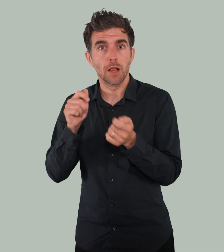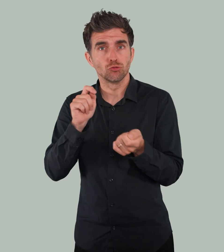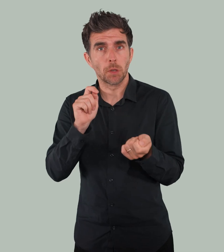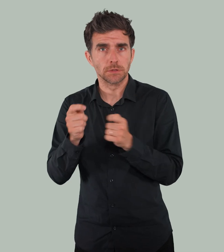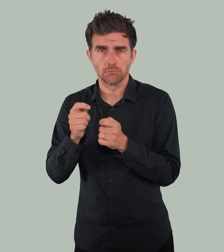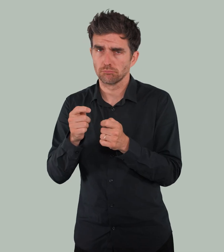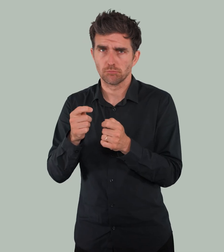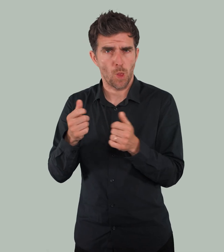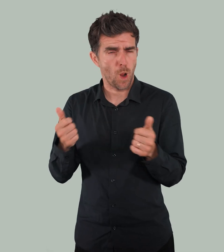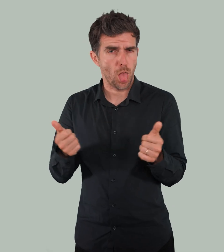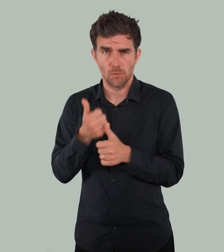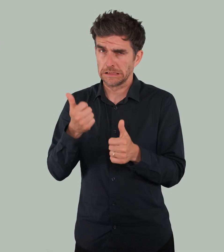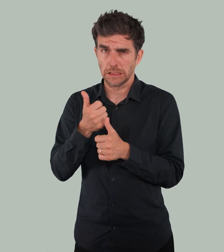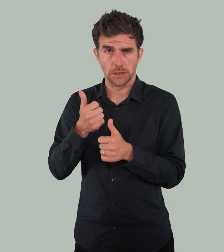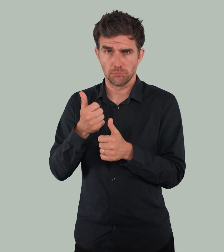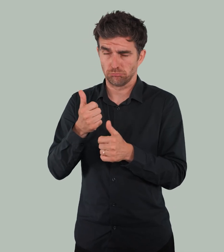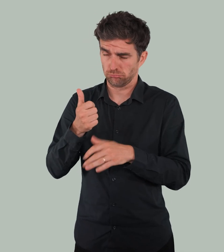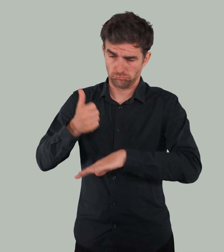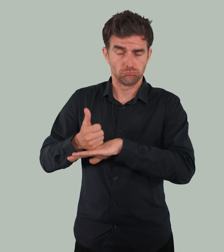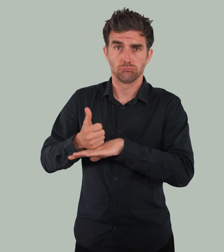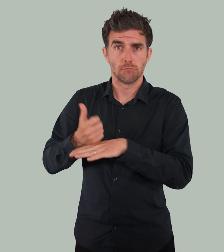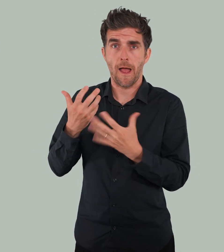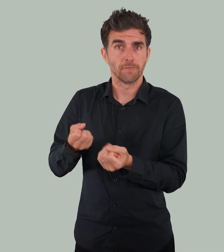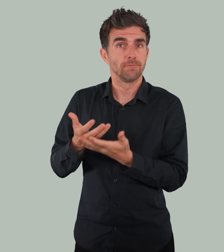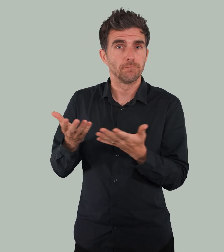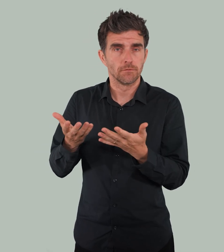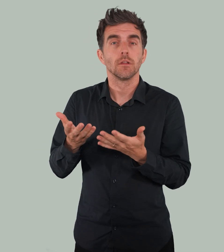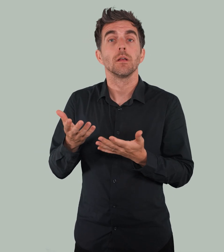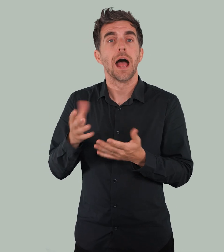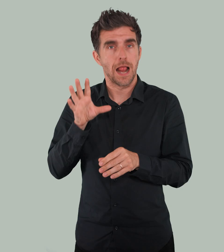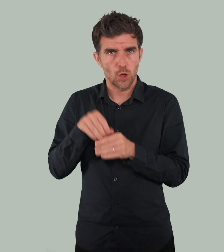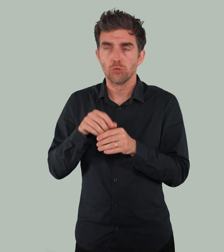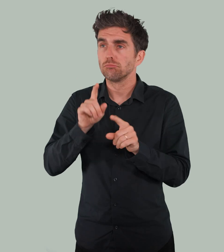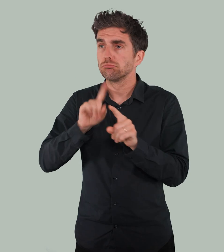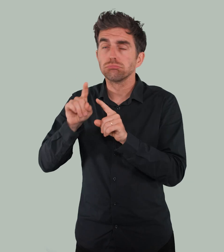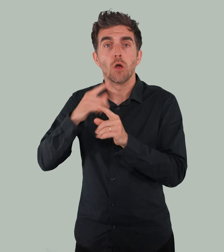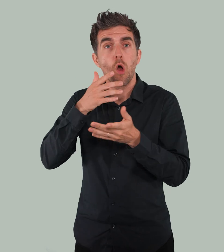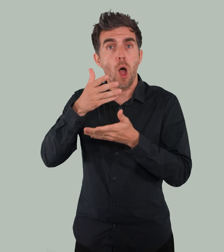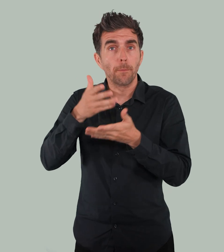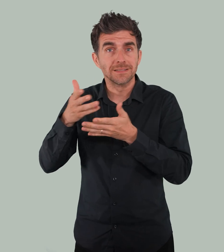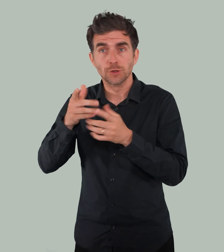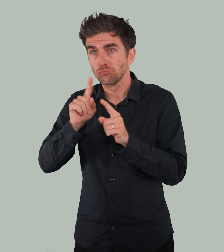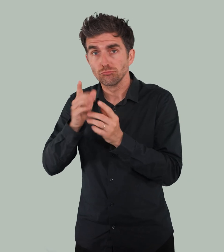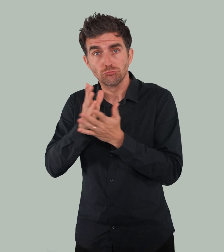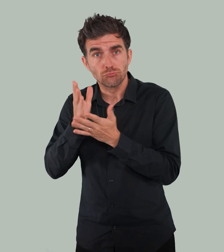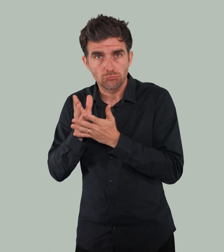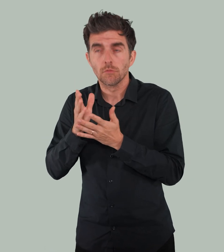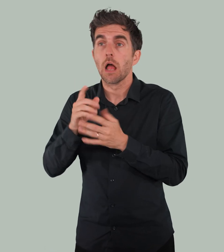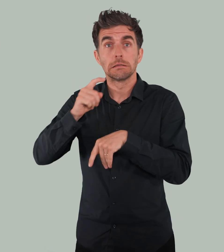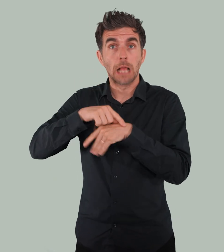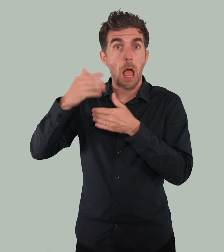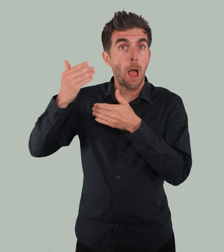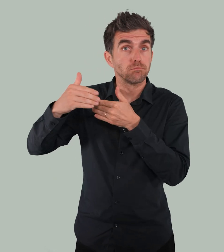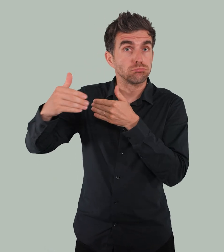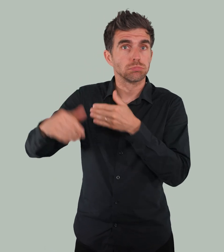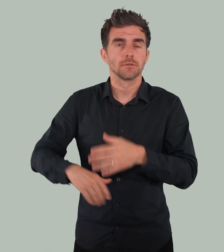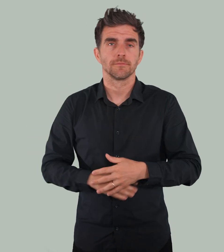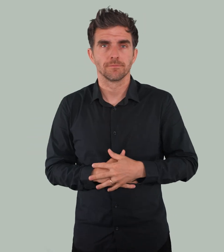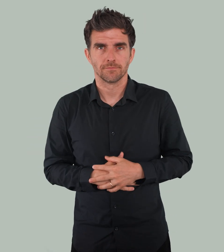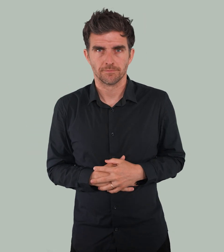adjustments by default, including communication formats and timelines.